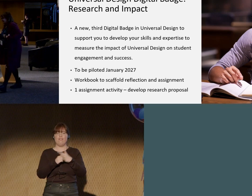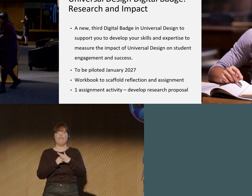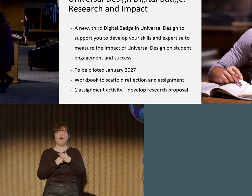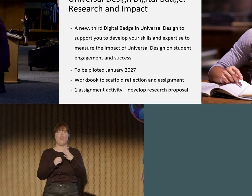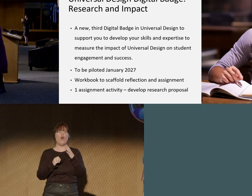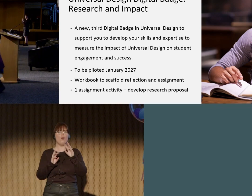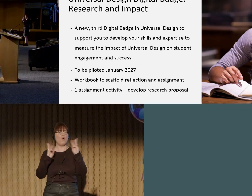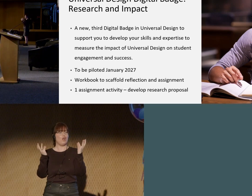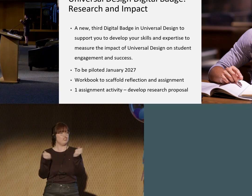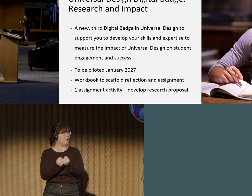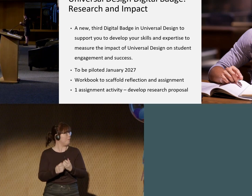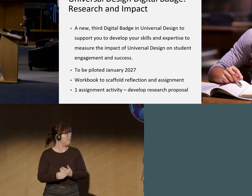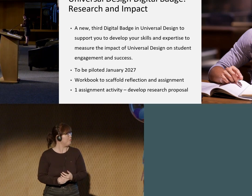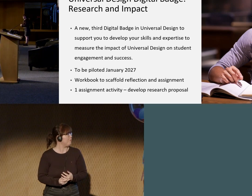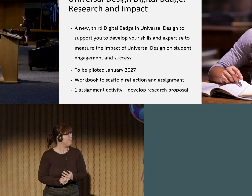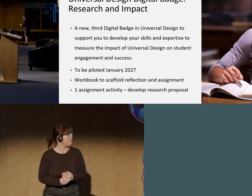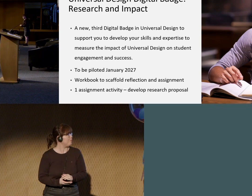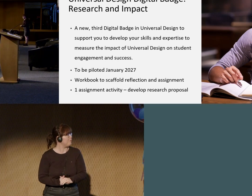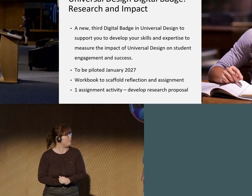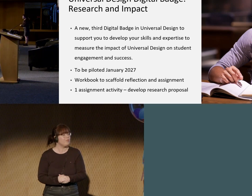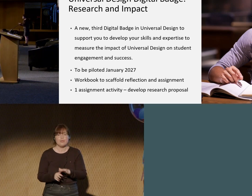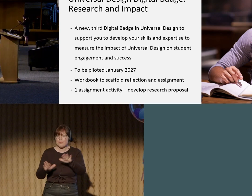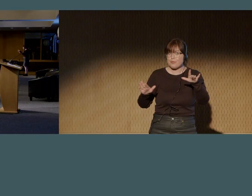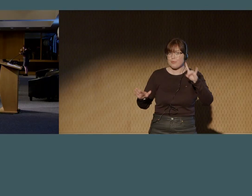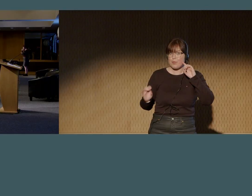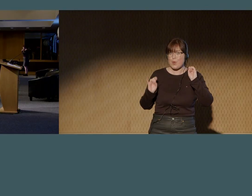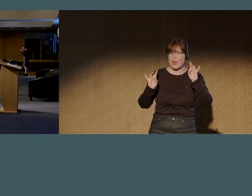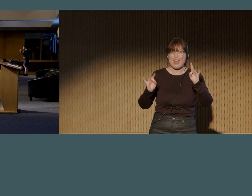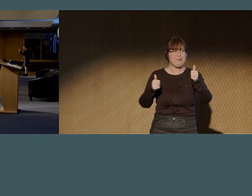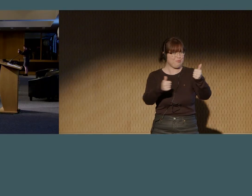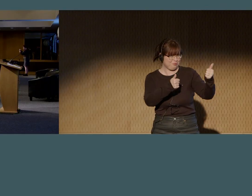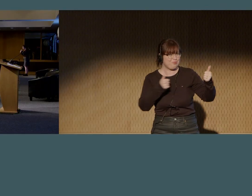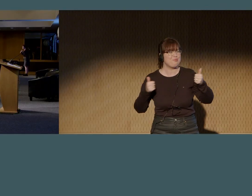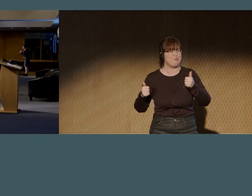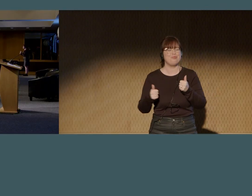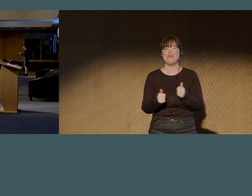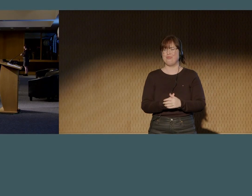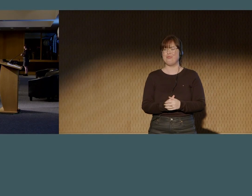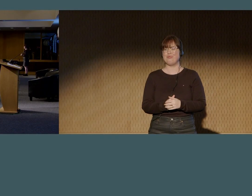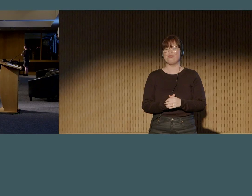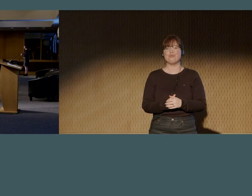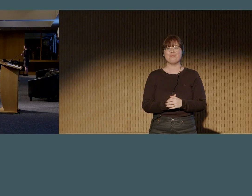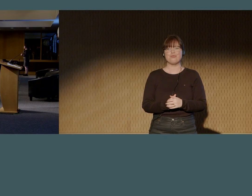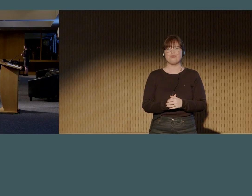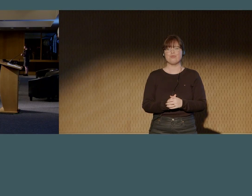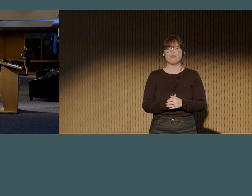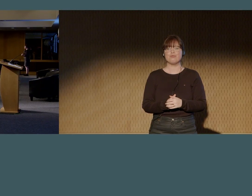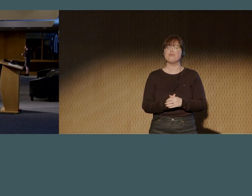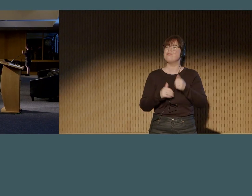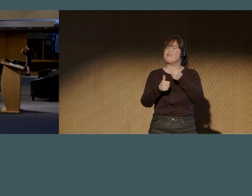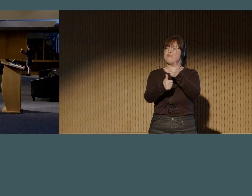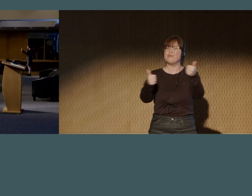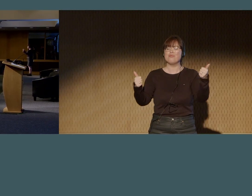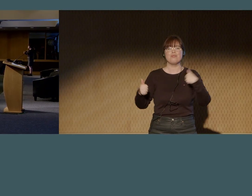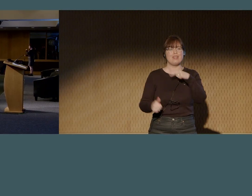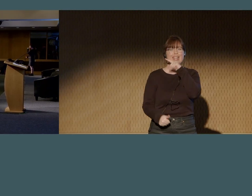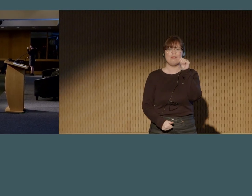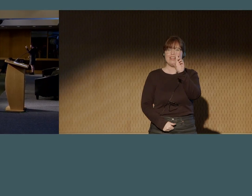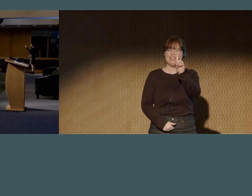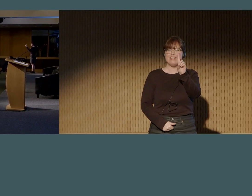(Daniel): Hear me? Okay. You can now, definitely. Okay. Hi everyone. So my name is Daniel Elliott,